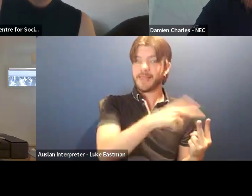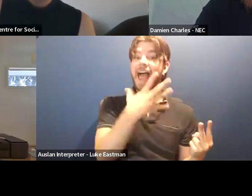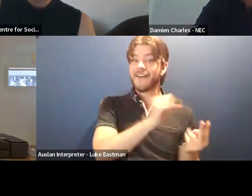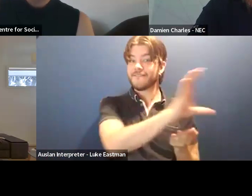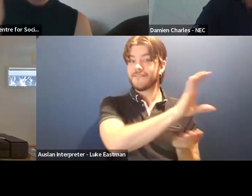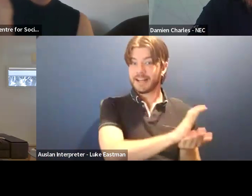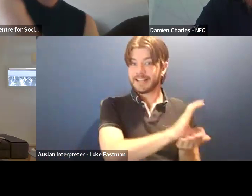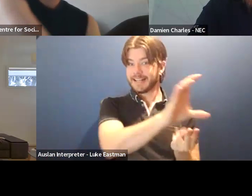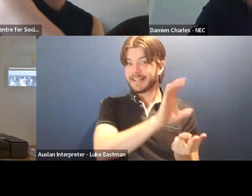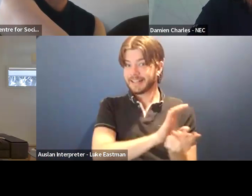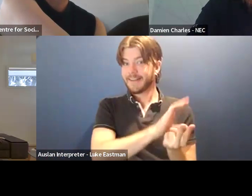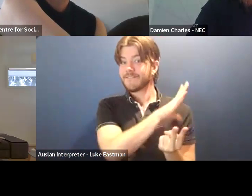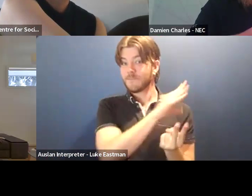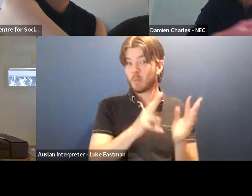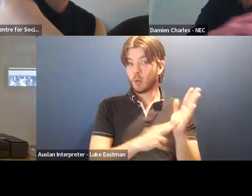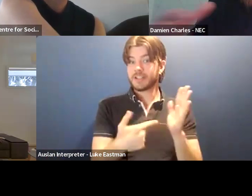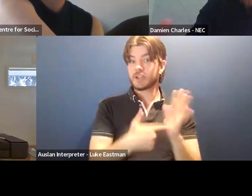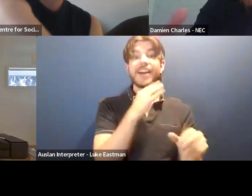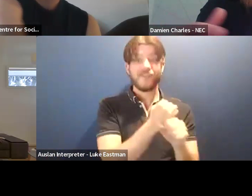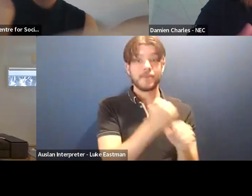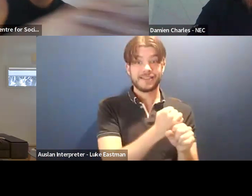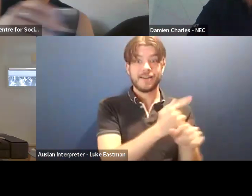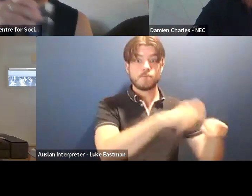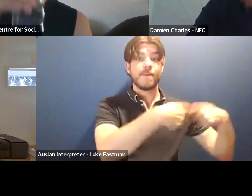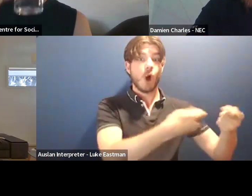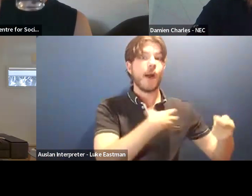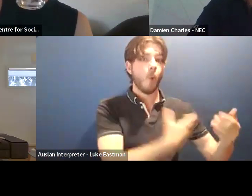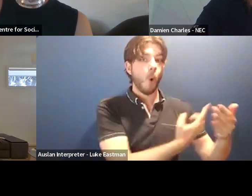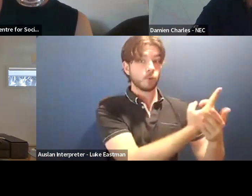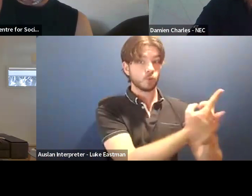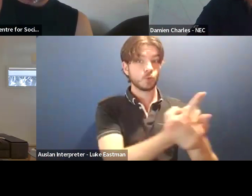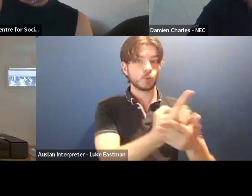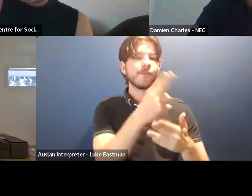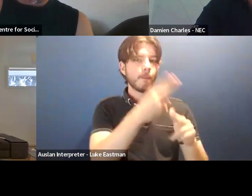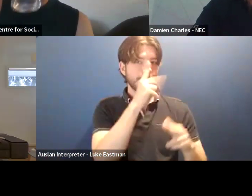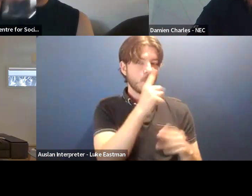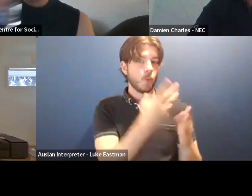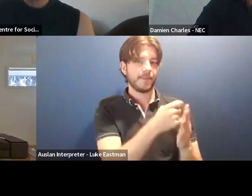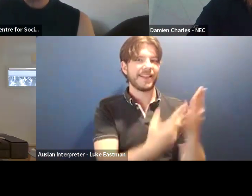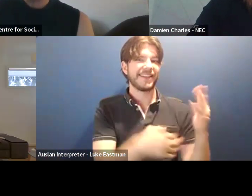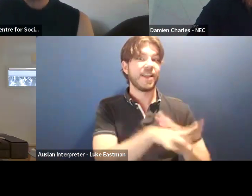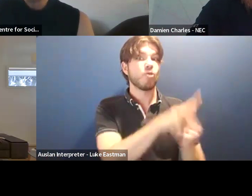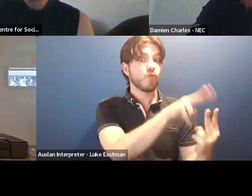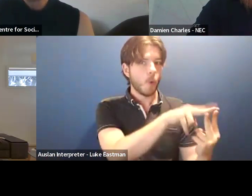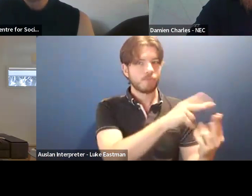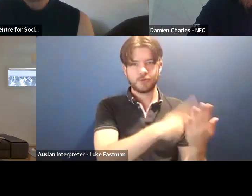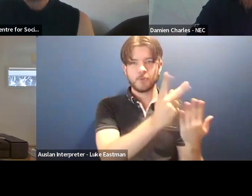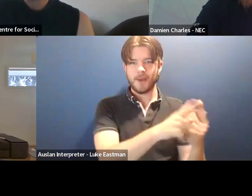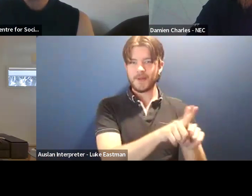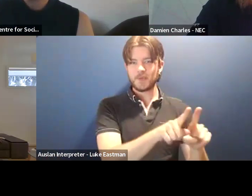the Northern Territory government to provide opportunities for young people with disability in those programs as